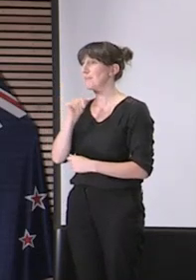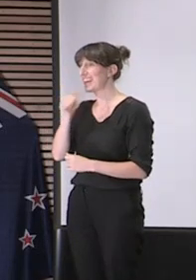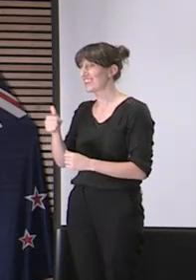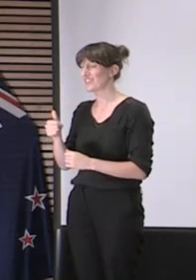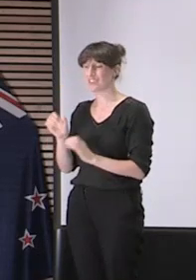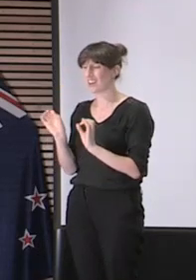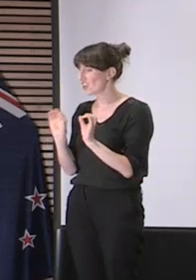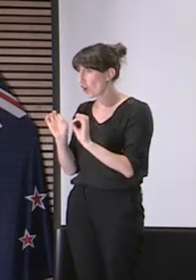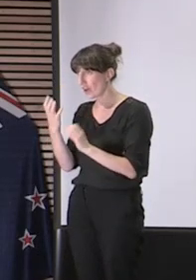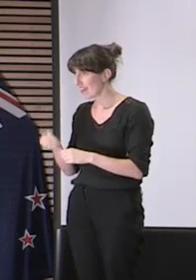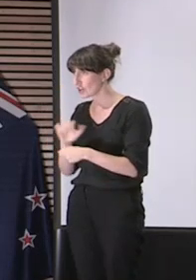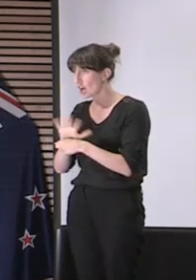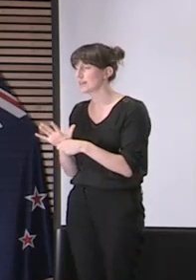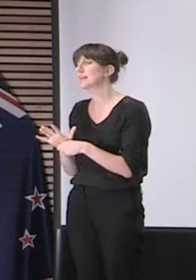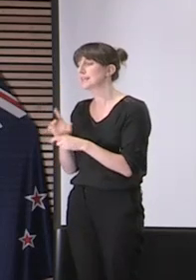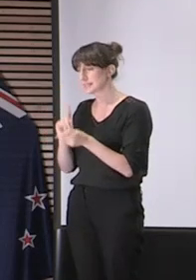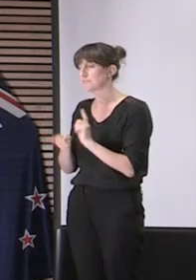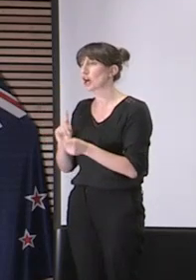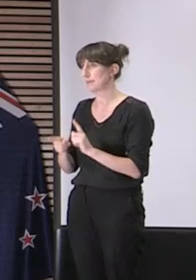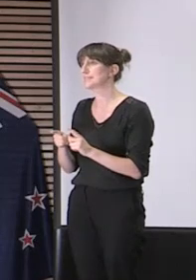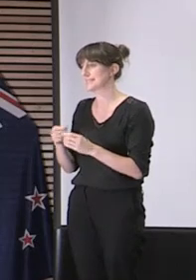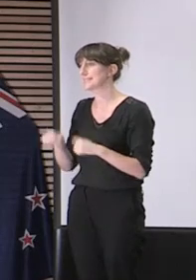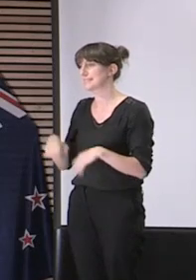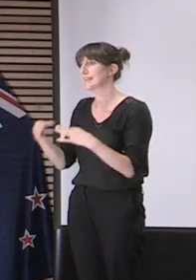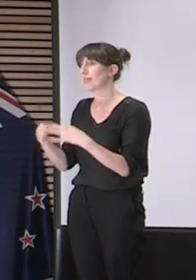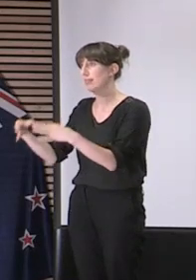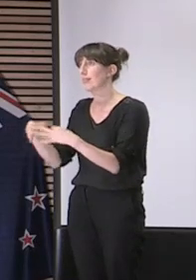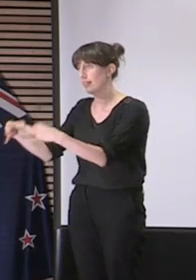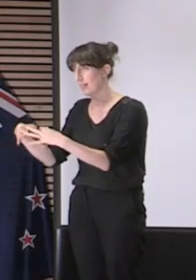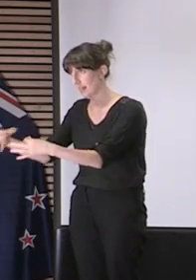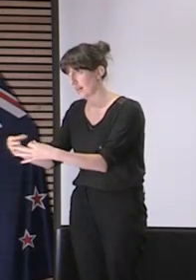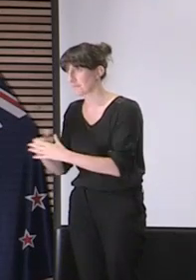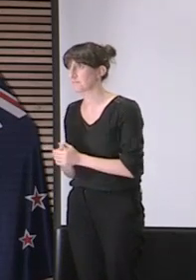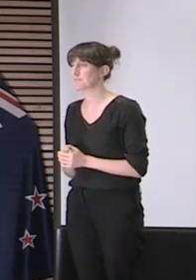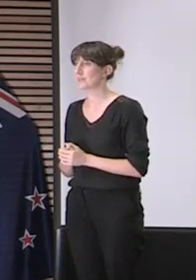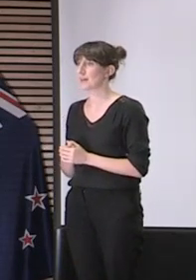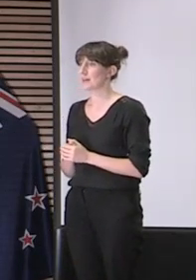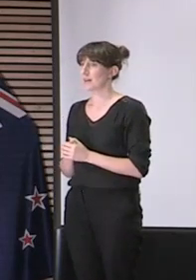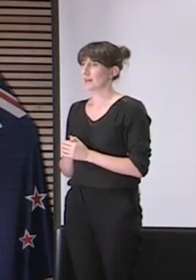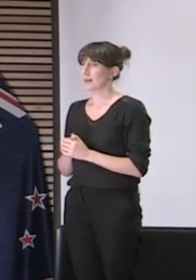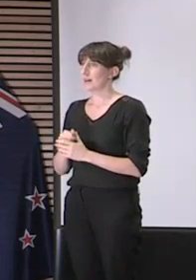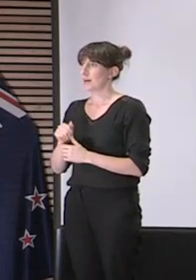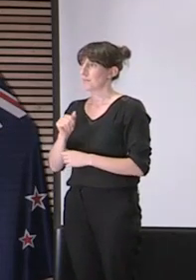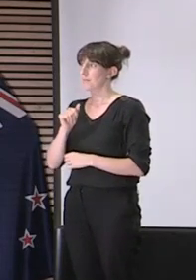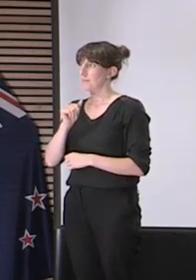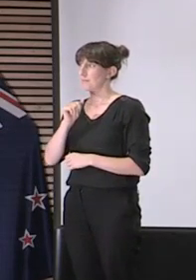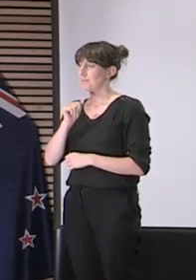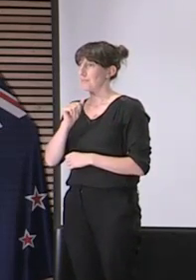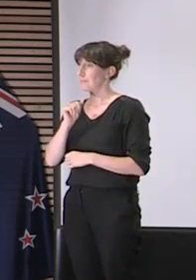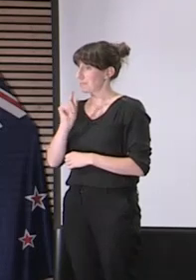appropriate actions taken. It has been taken and been too long for the negative result to get back but I can assure